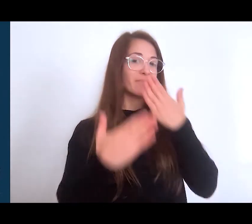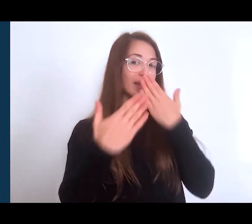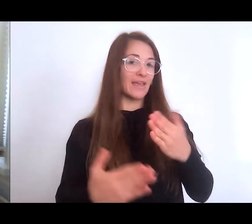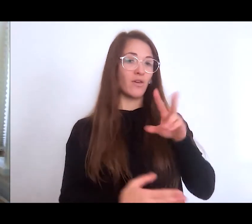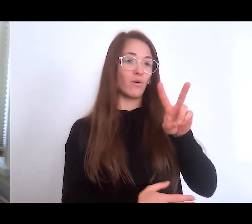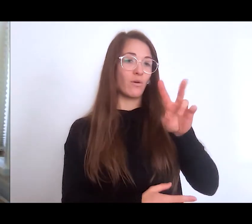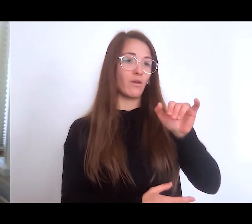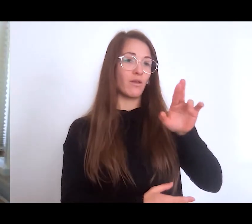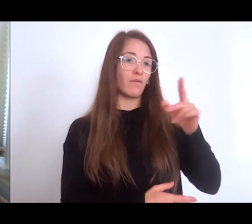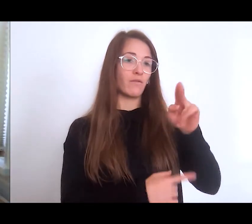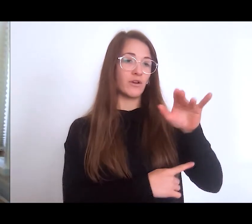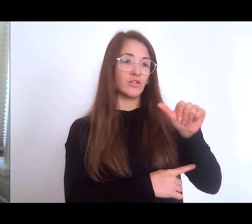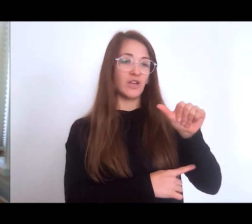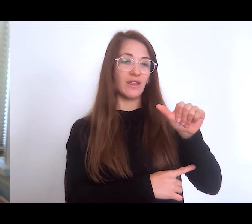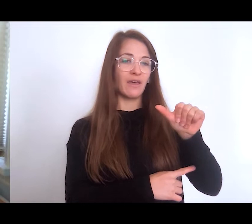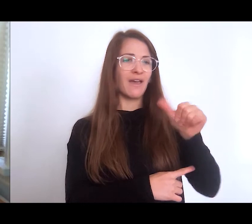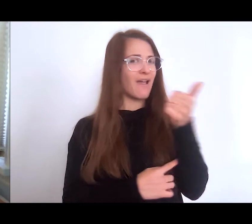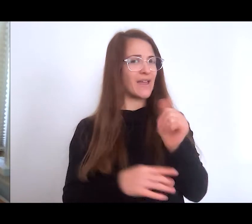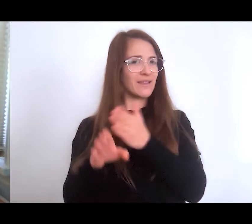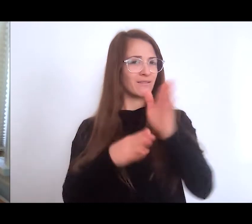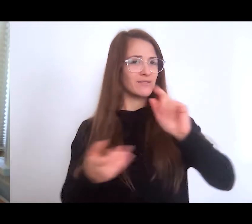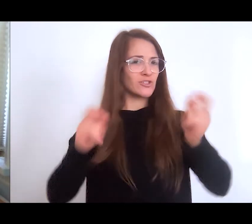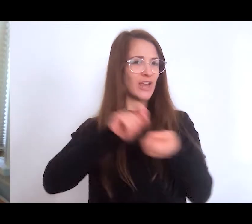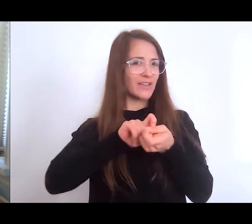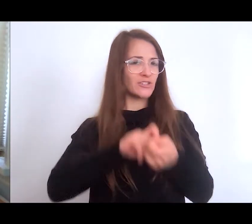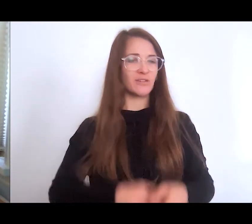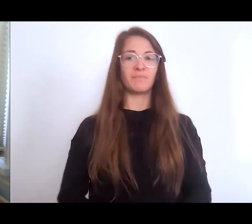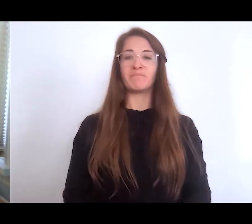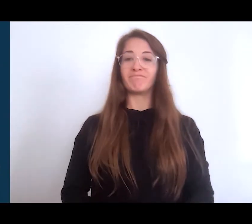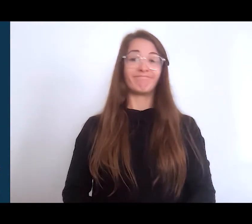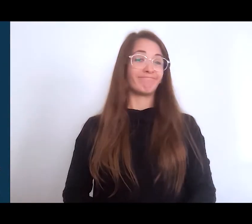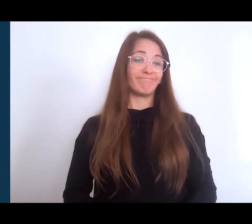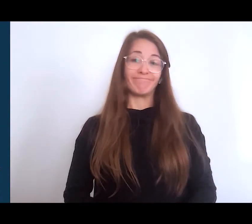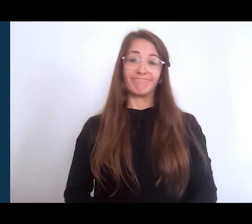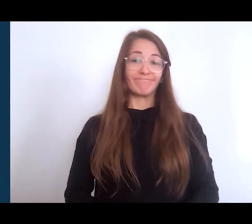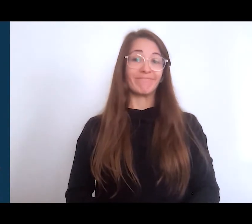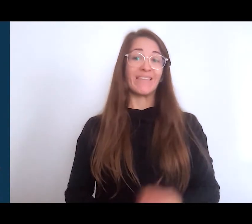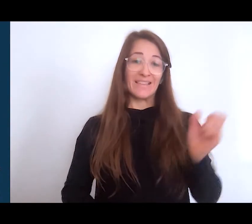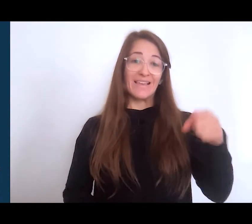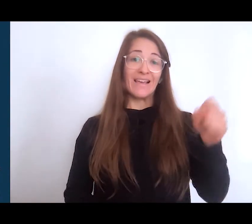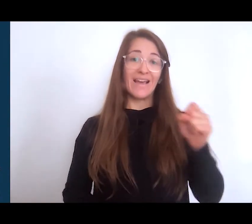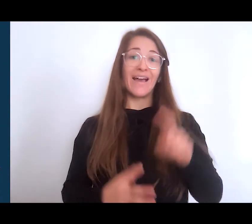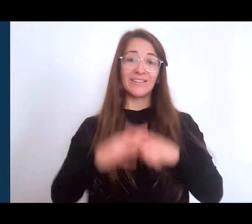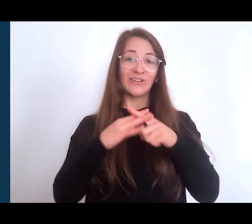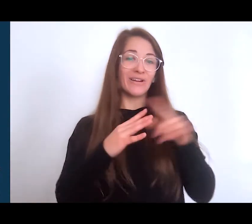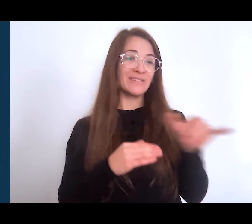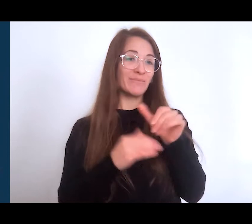THANK YOU. VIRGINIA, DID YOU HAVE ANY COURSE CHANGES ALONG THE WAY?